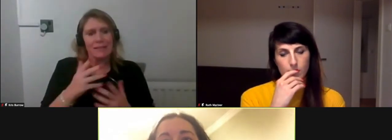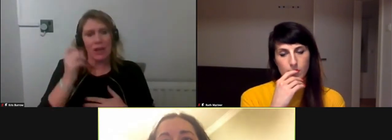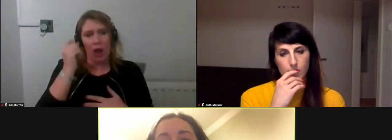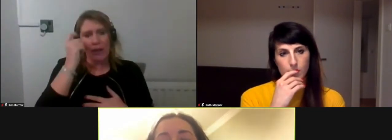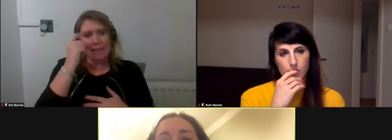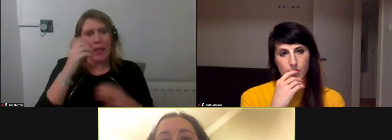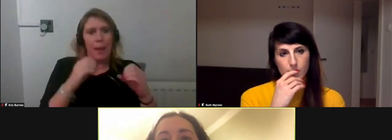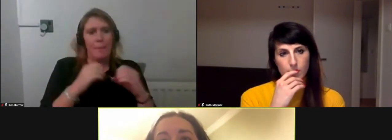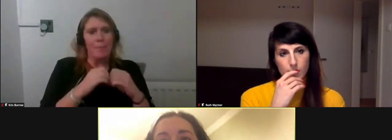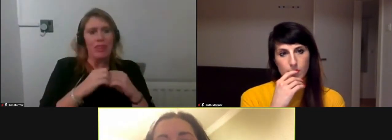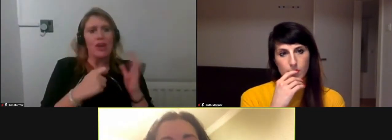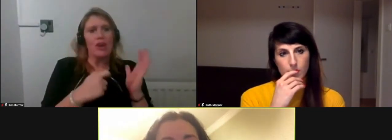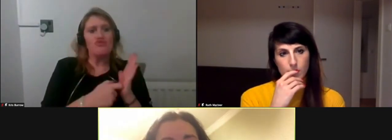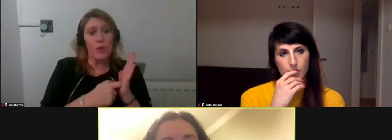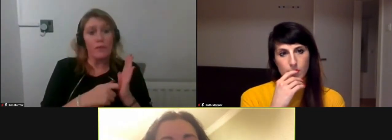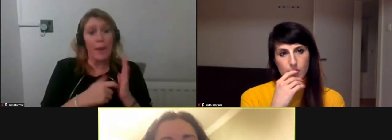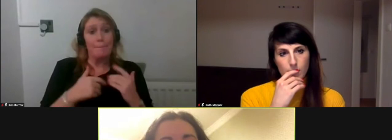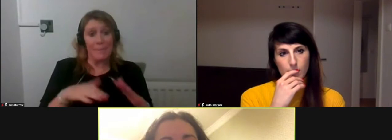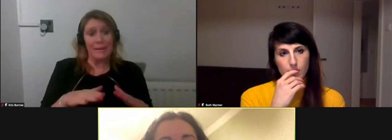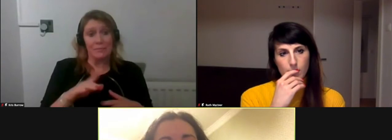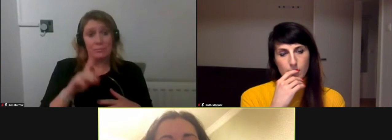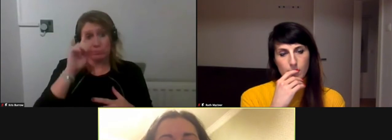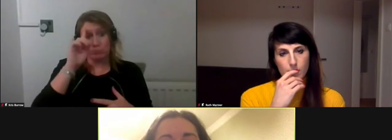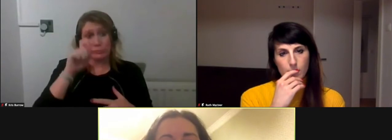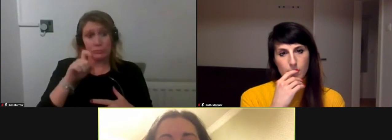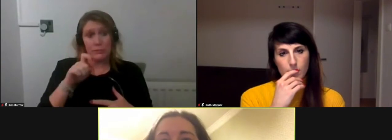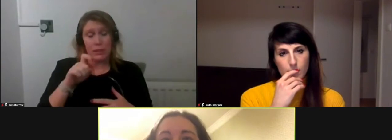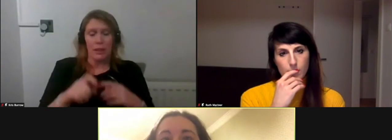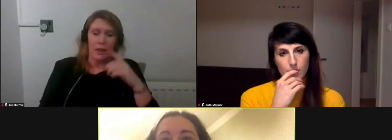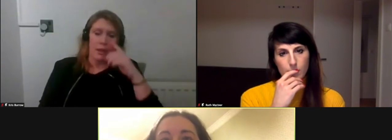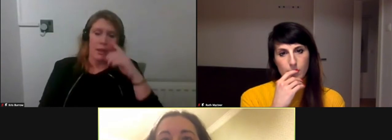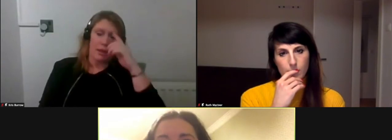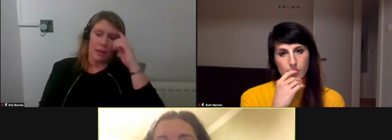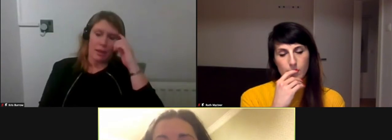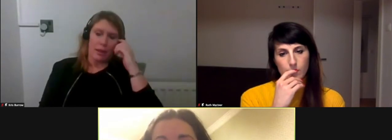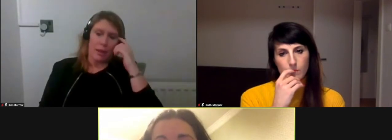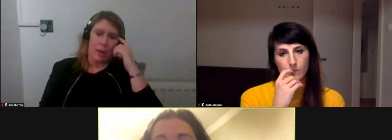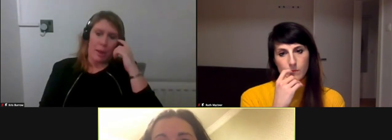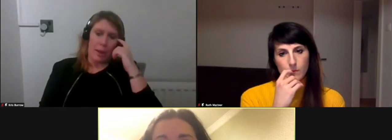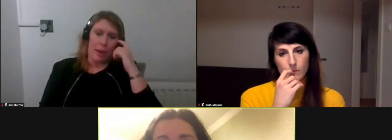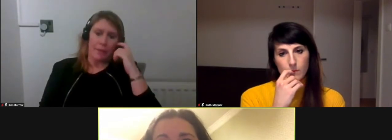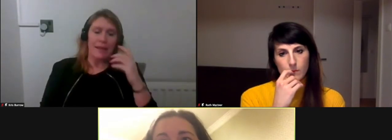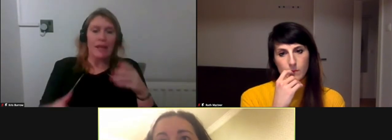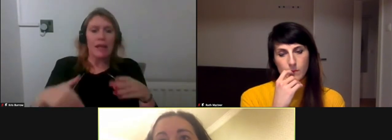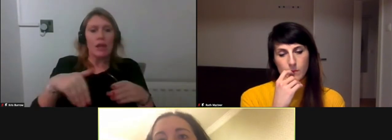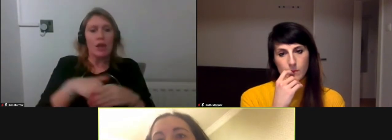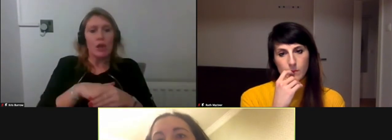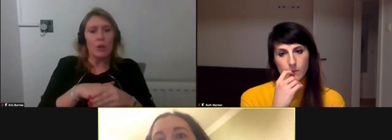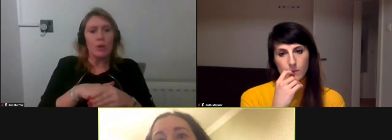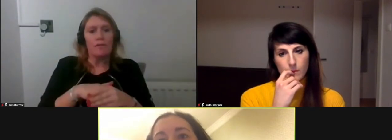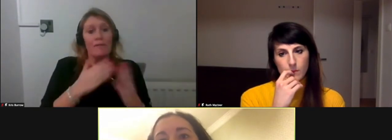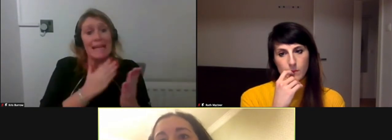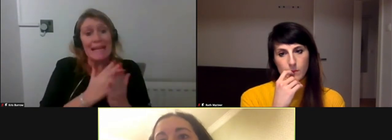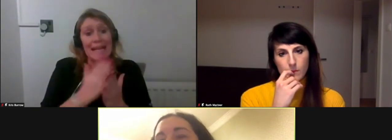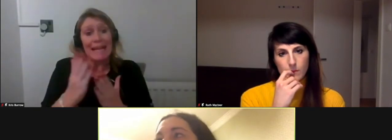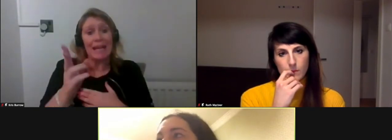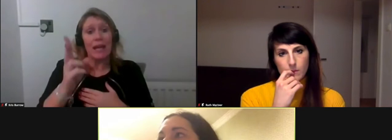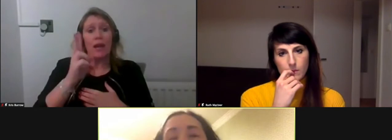had before I came on board, was that they would include quite explicit lines of Audio Description, so for example, Chloe